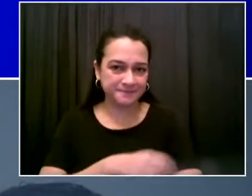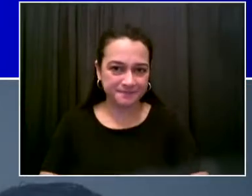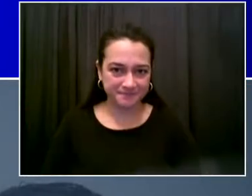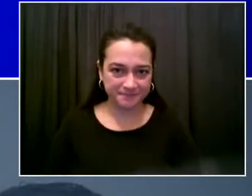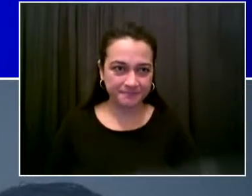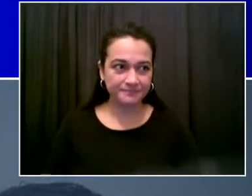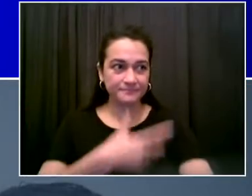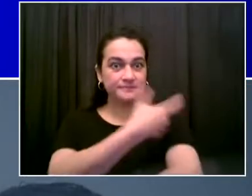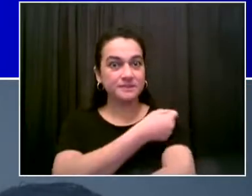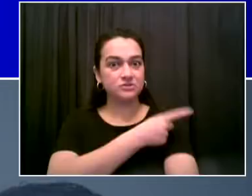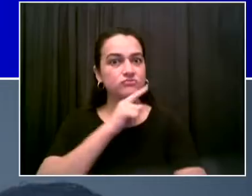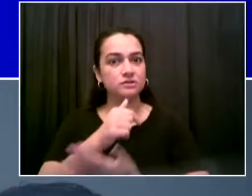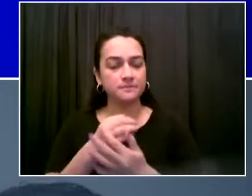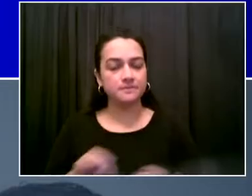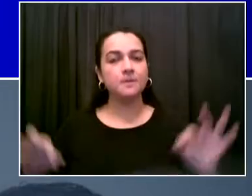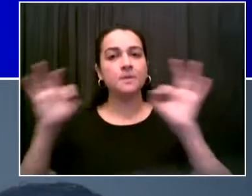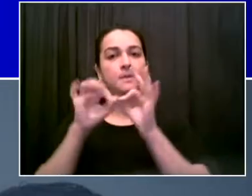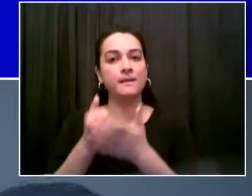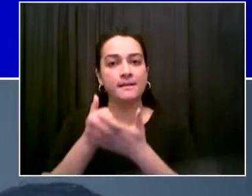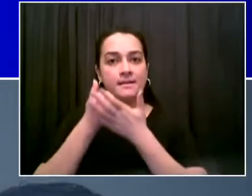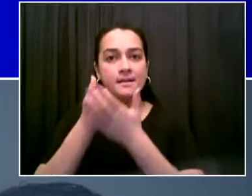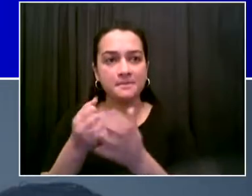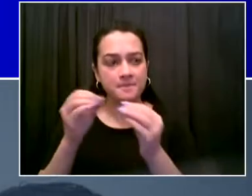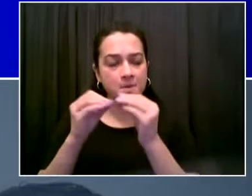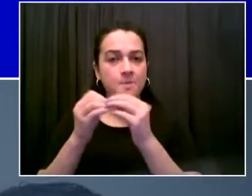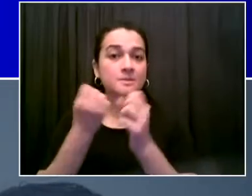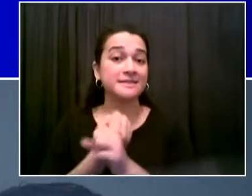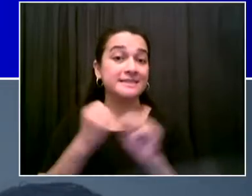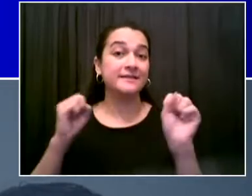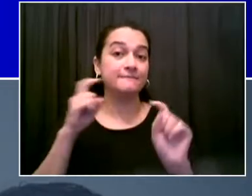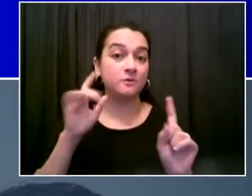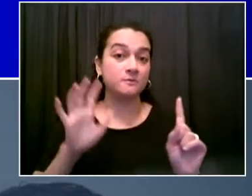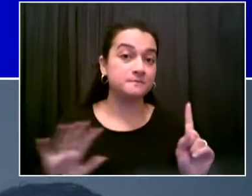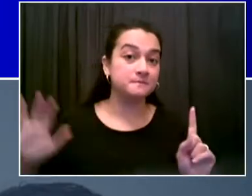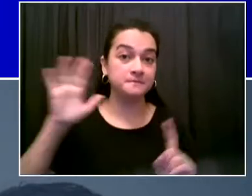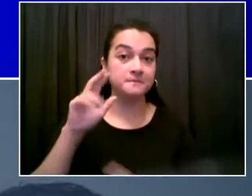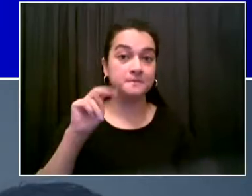SO AS WITH EVERY DAY LET'S TALK ABOUT THIS AMAZING GRASSROOTS EFFORT TO VACCITOUR FELLOW NEW YORKERS.